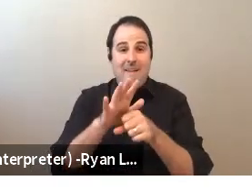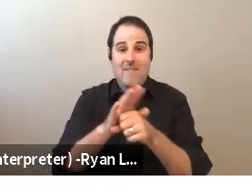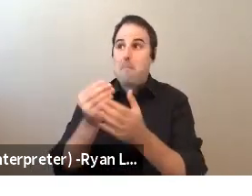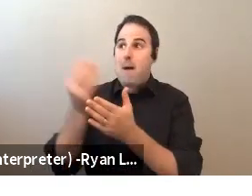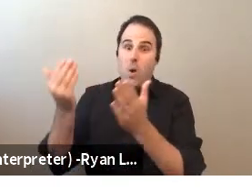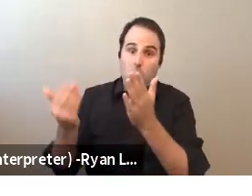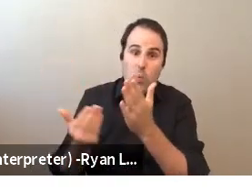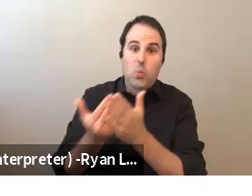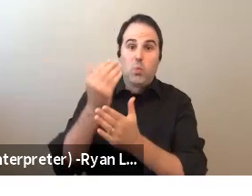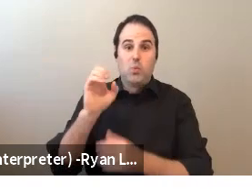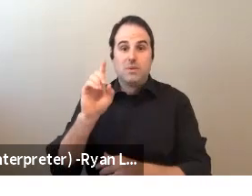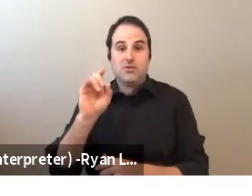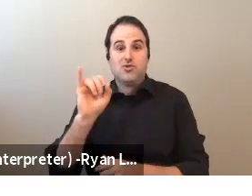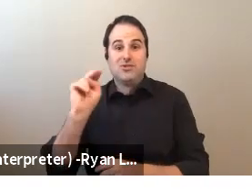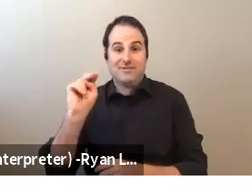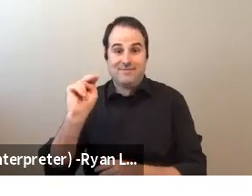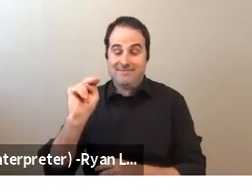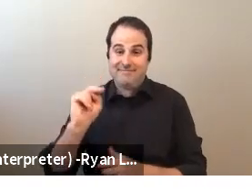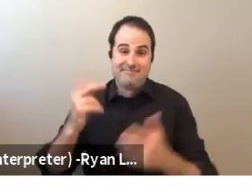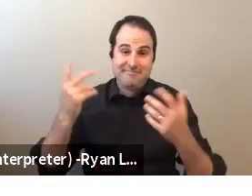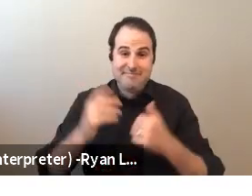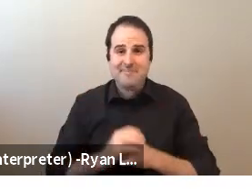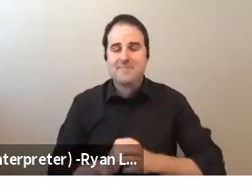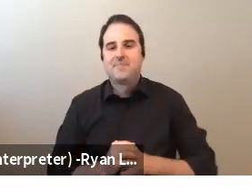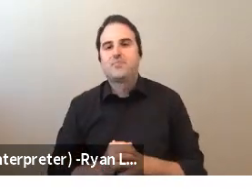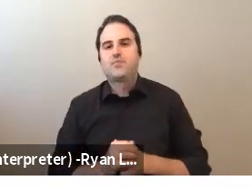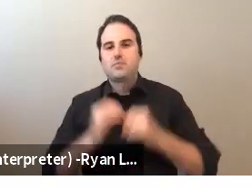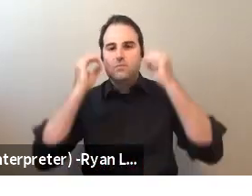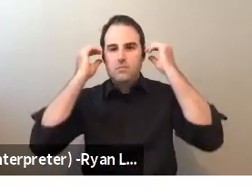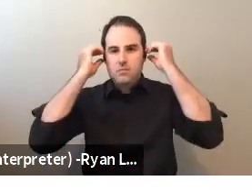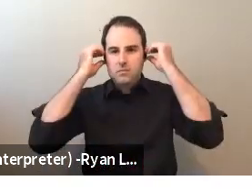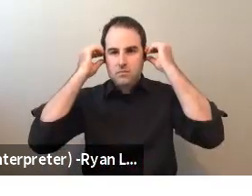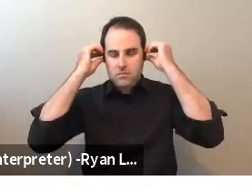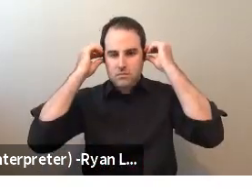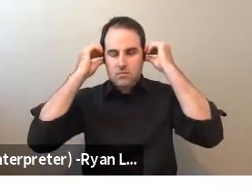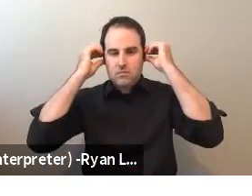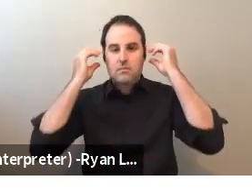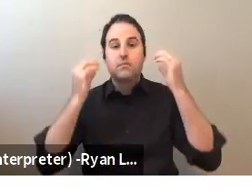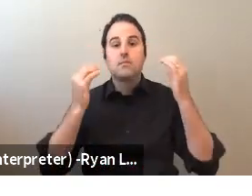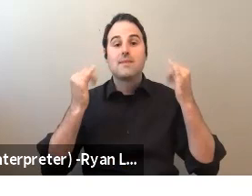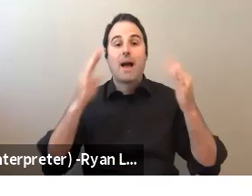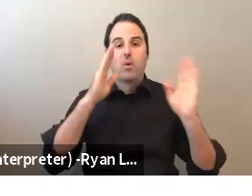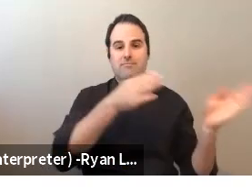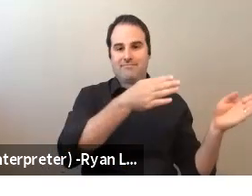Sally Potter: Okay, so now we're going to kind of shift a little bit and